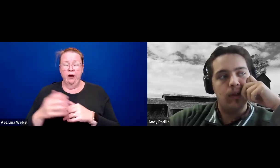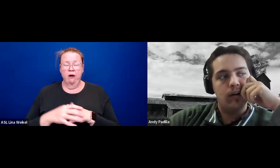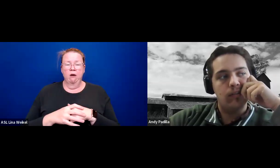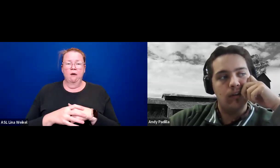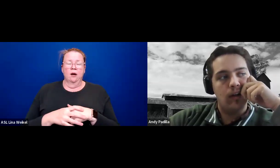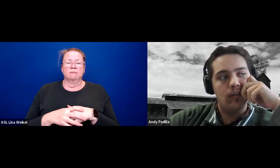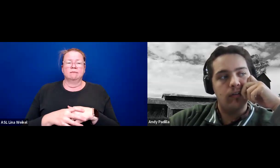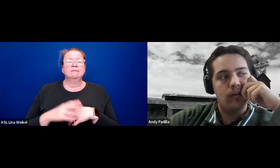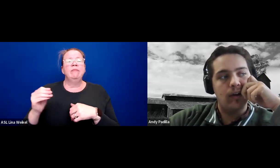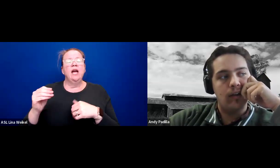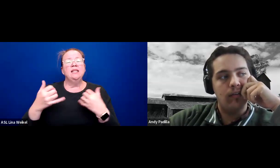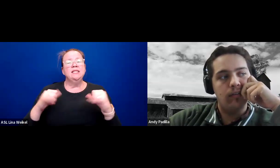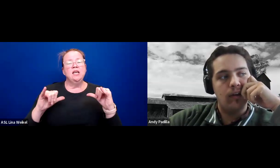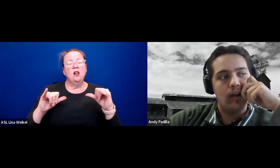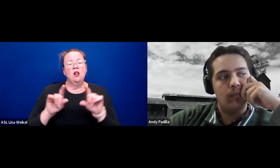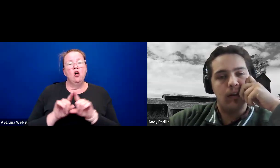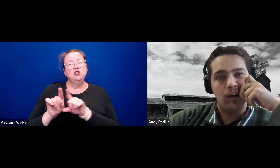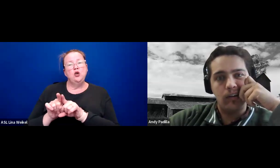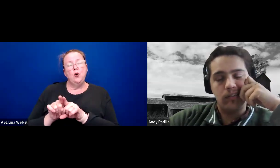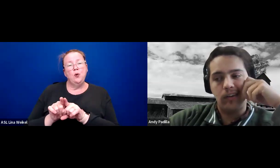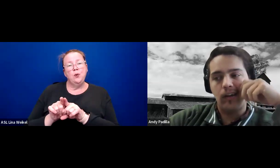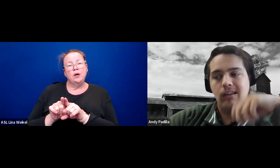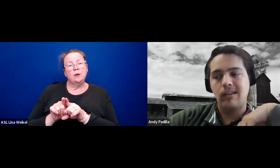Andy Padilla: But then our. So also has allowed us to